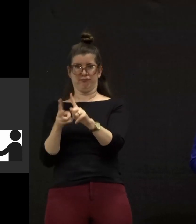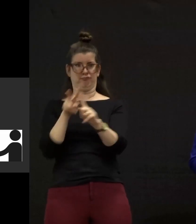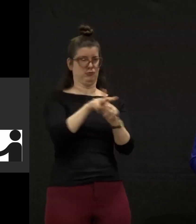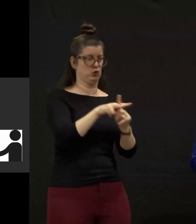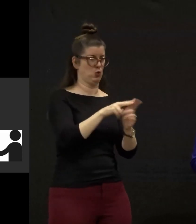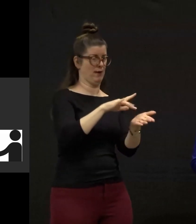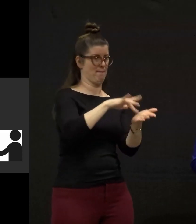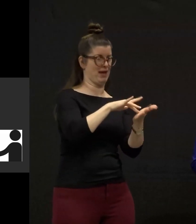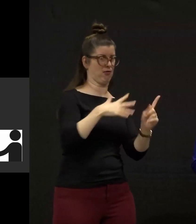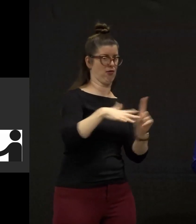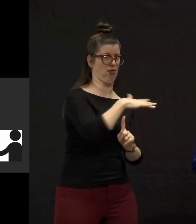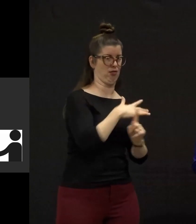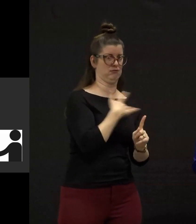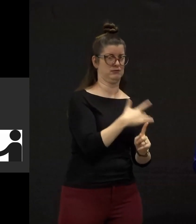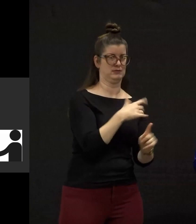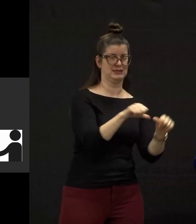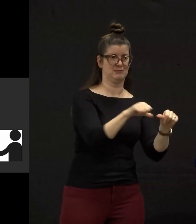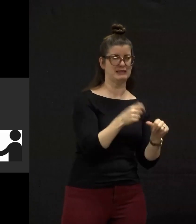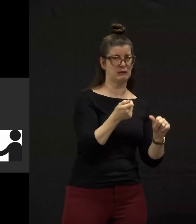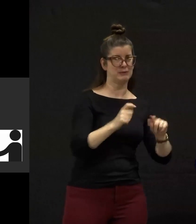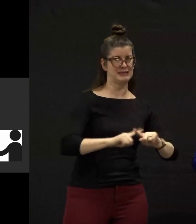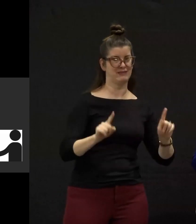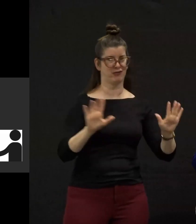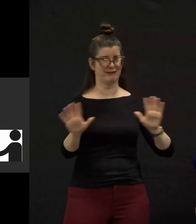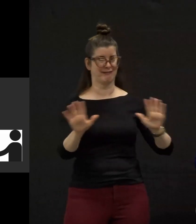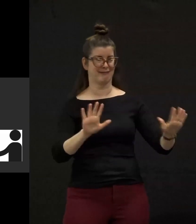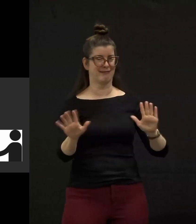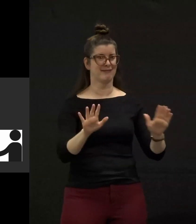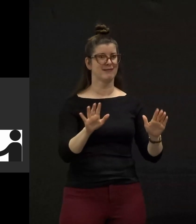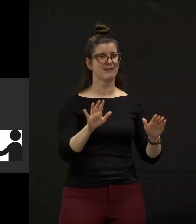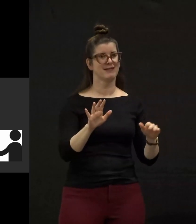which can feel a little different, I think, or non-traditional, if you will.